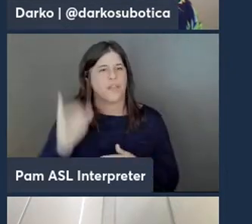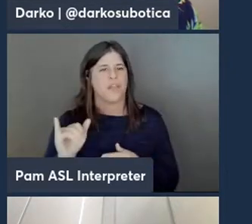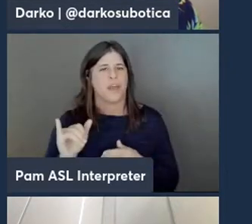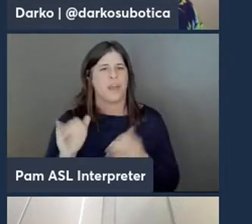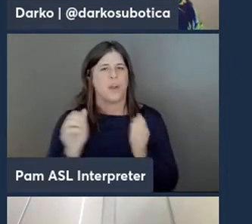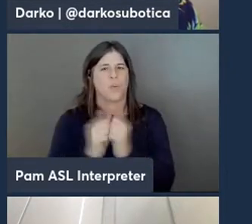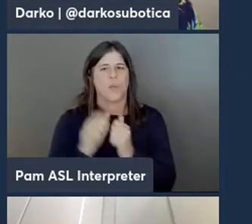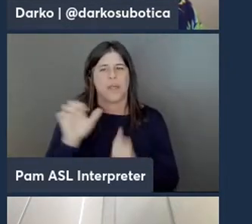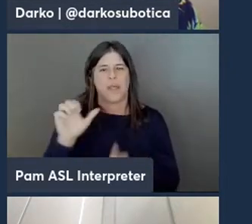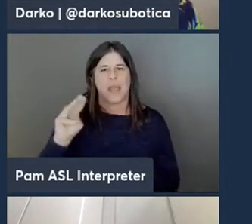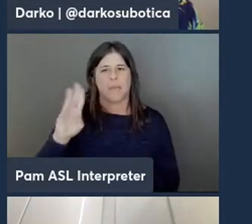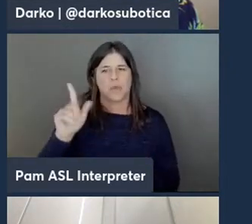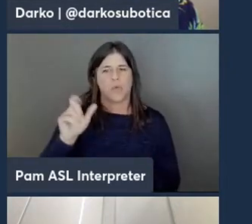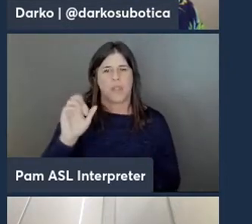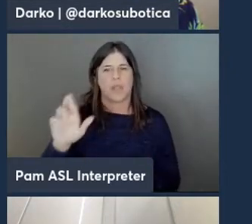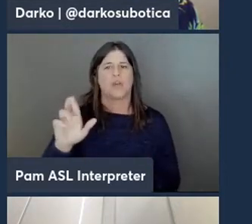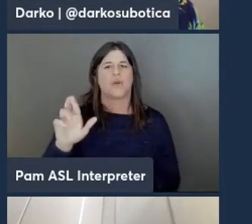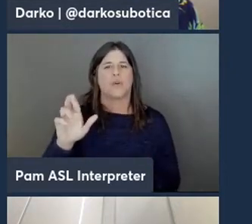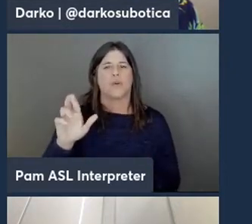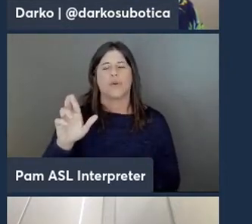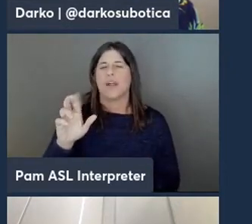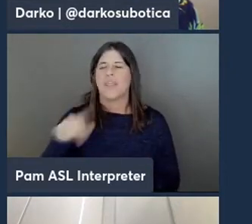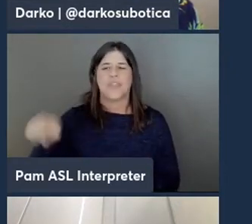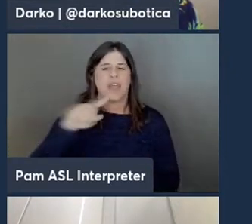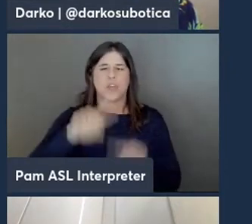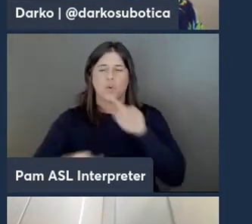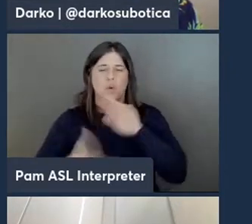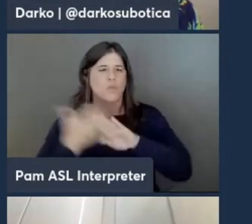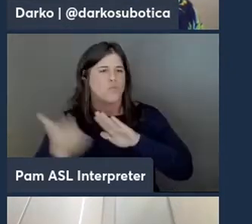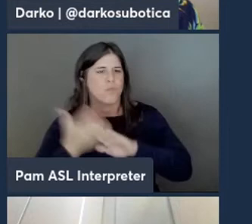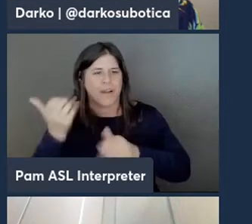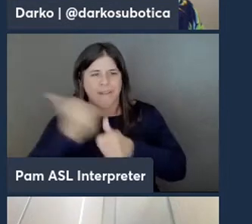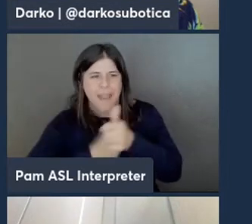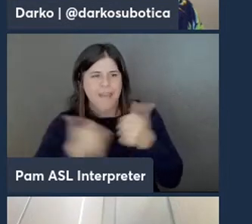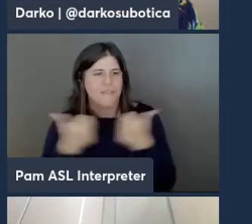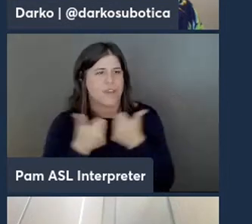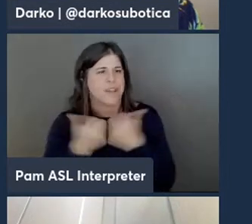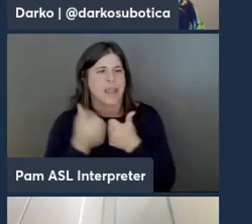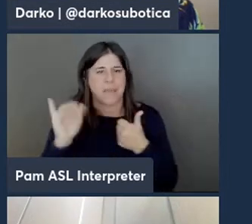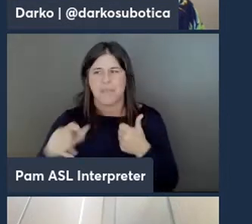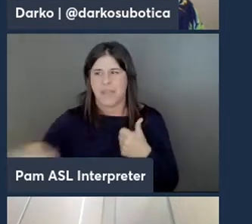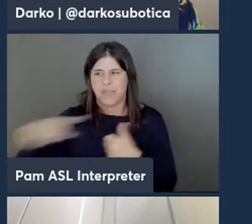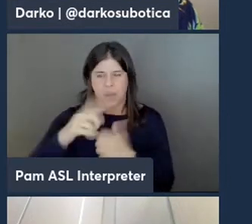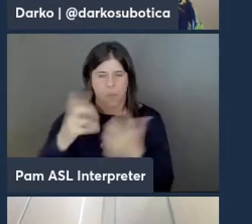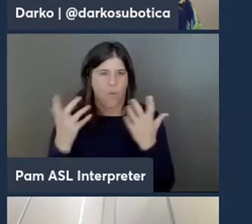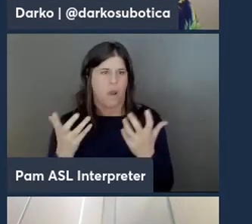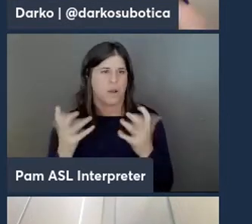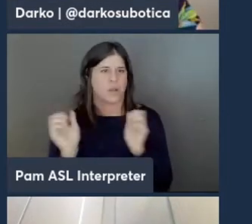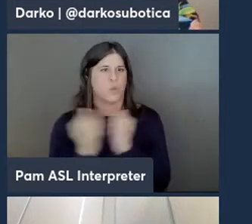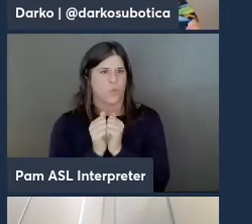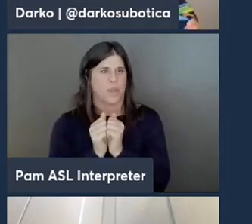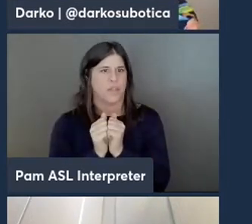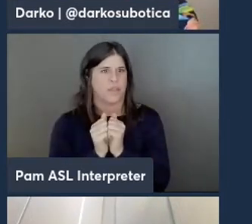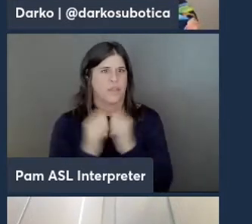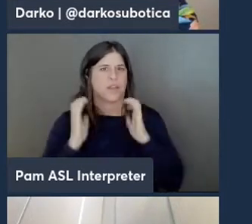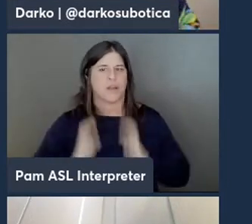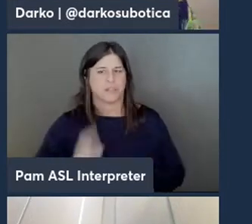they weren't always able to run every game that they wanted with the customer experience